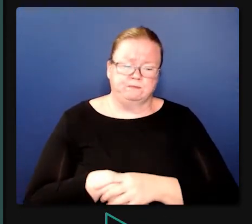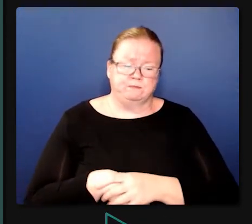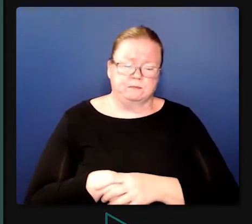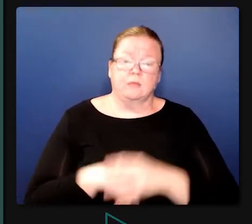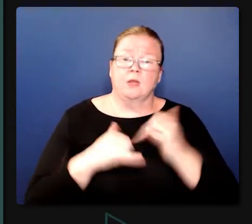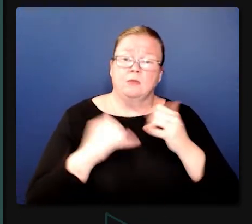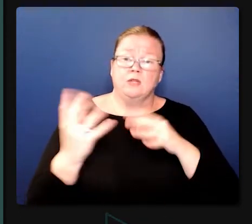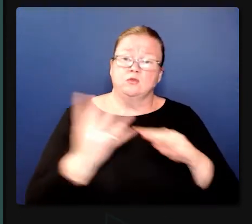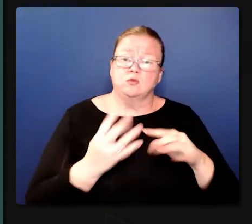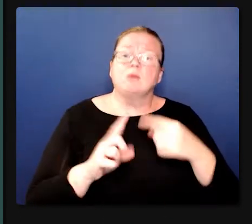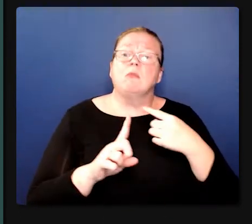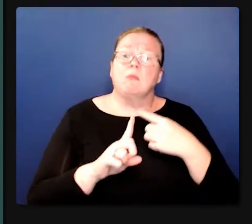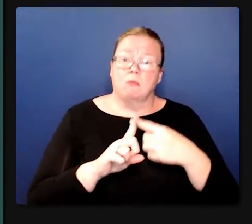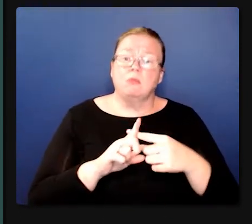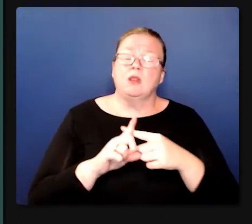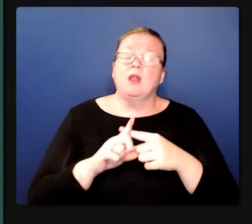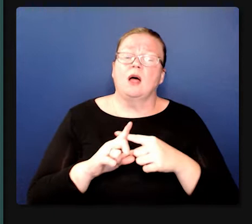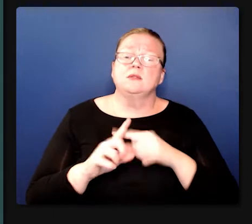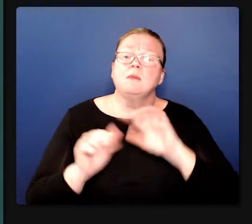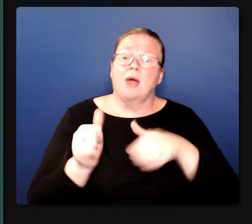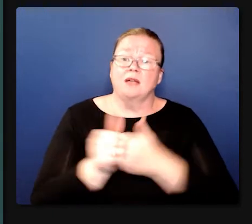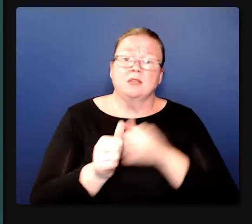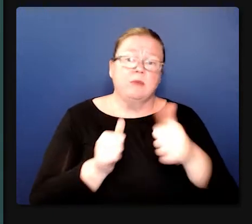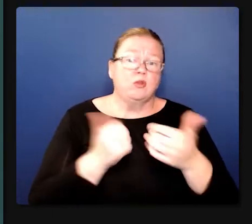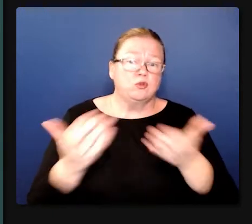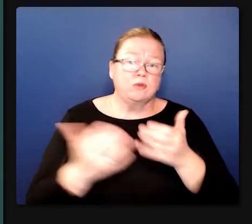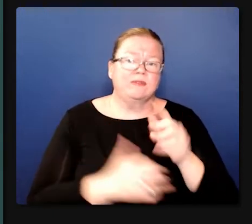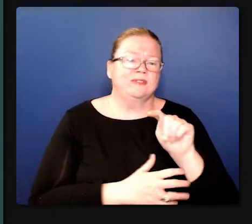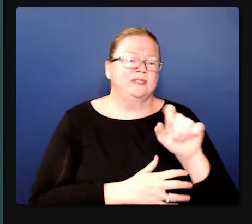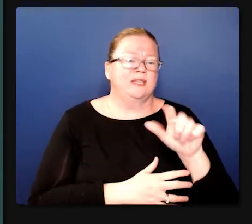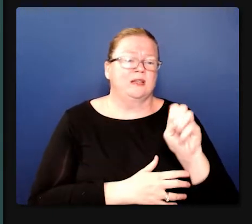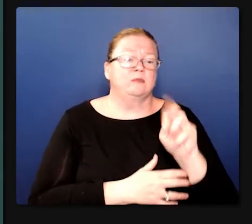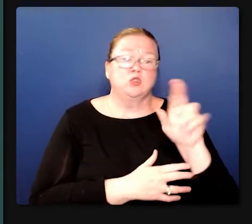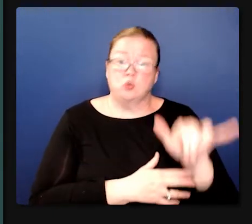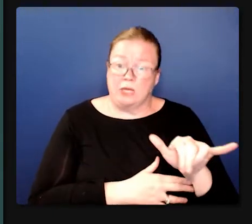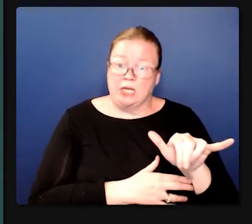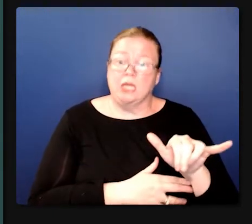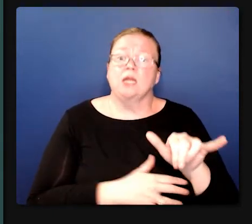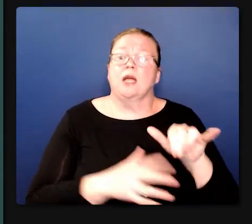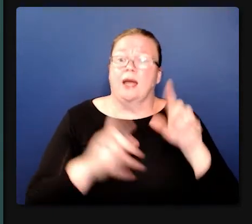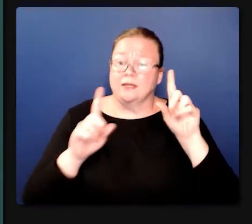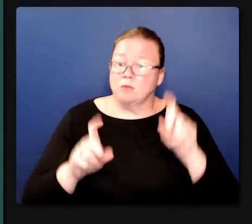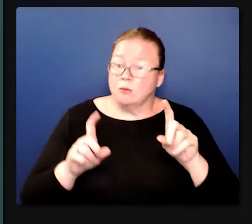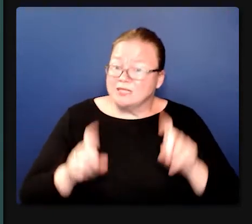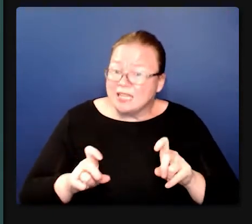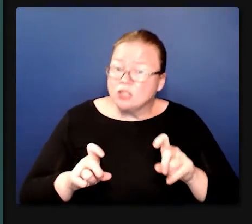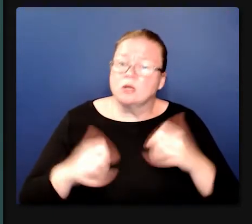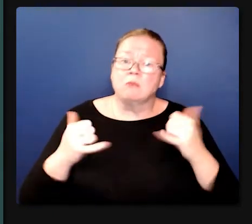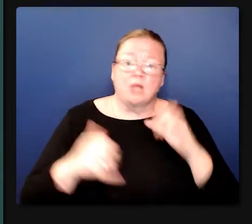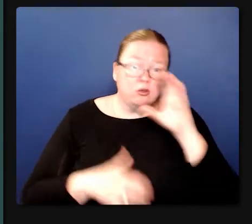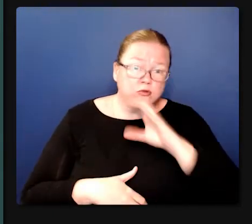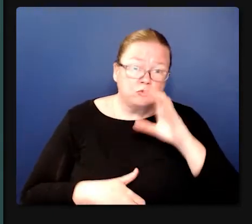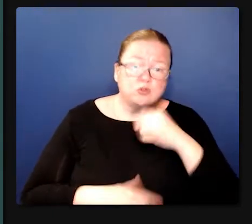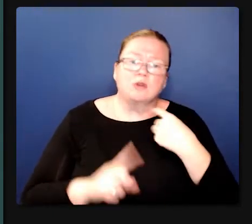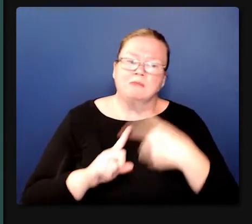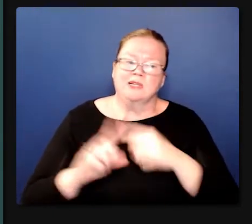PlayStream also backs up other services like telemetry, experimentation, players search and segmentation.